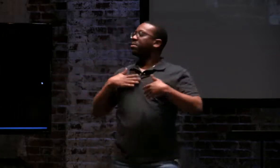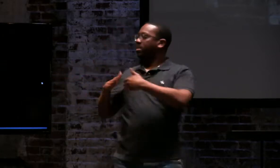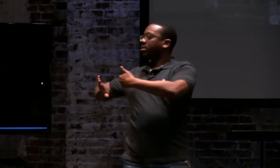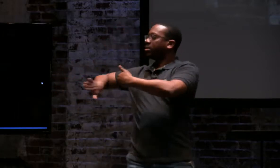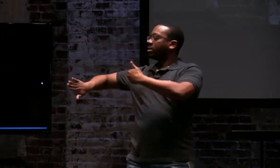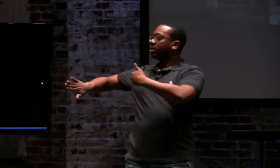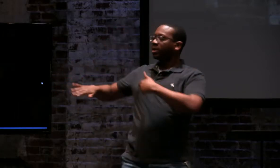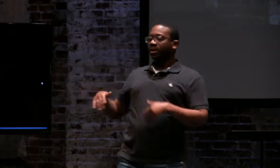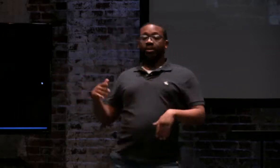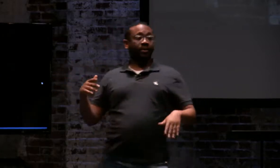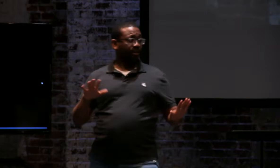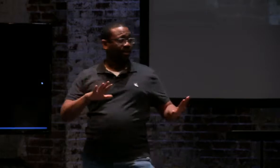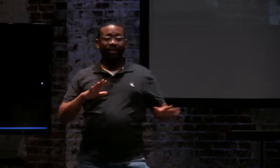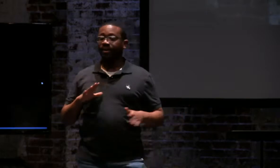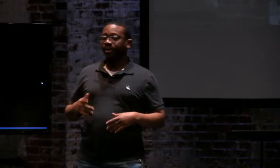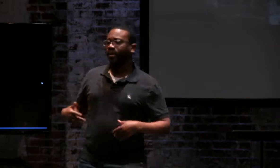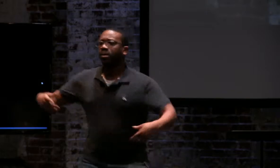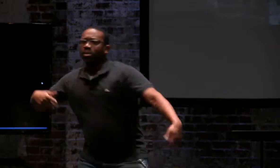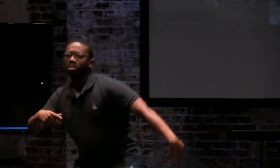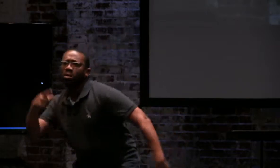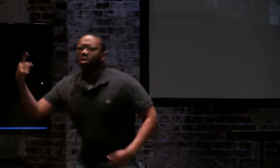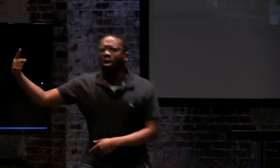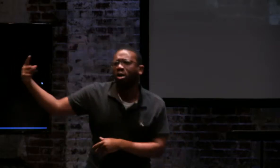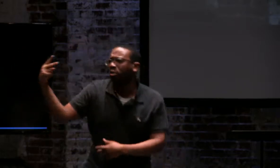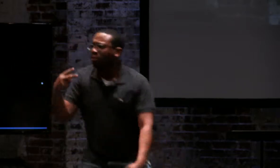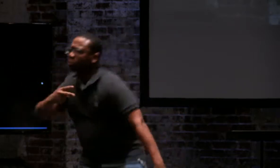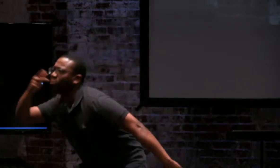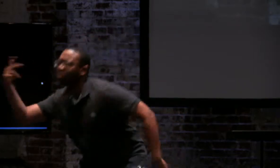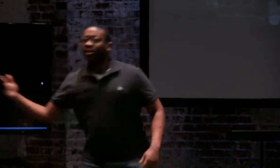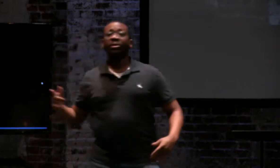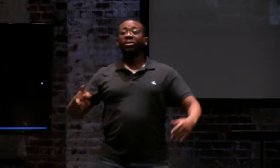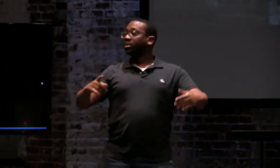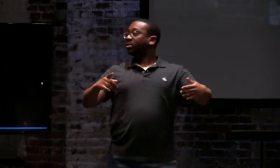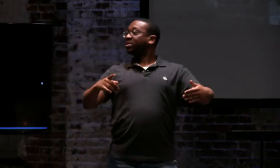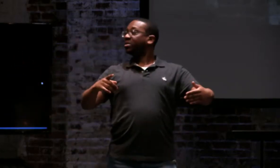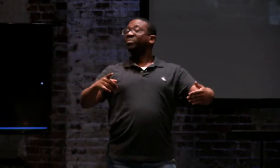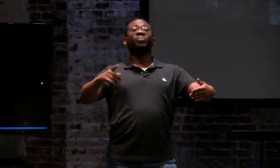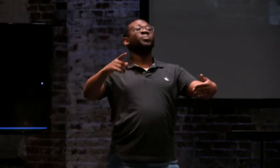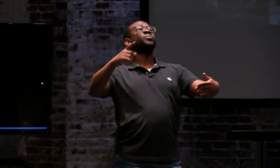and what my time is as if we are in totally different time zones of dance.